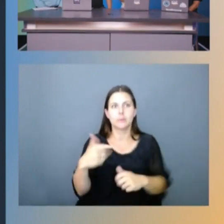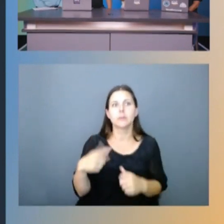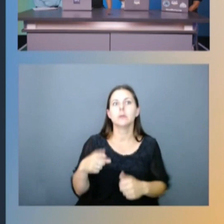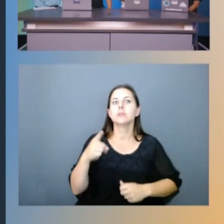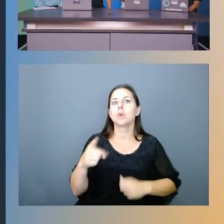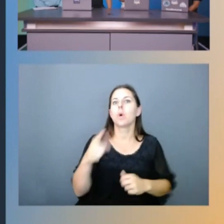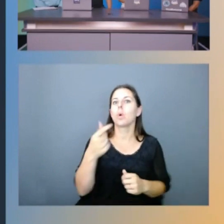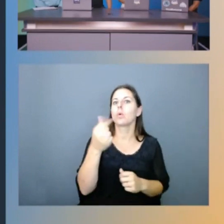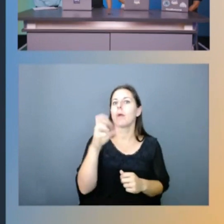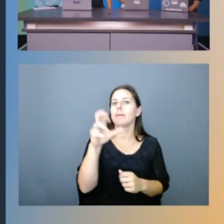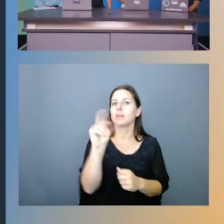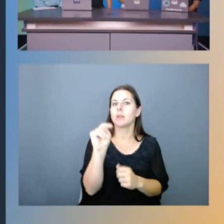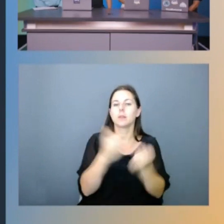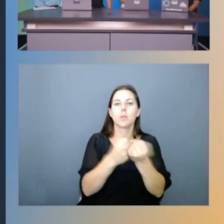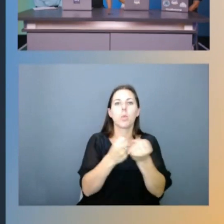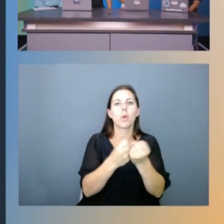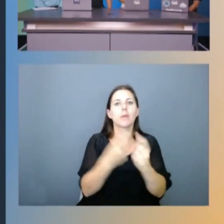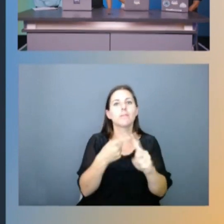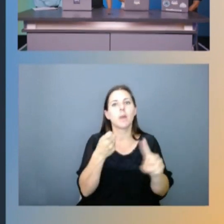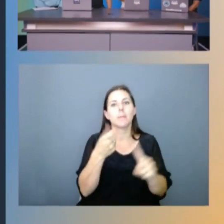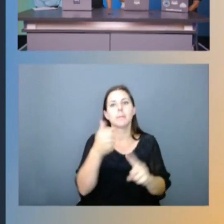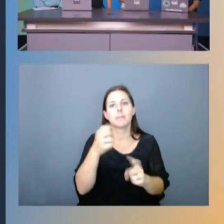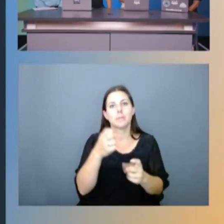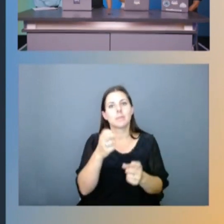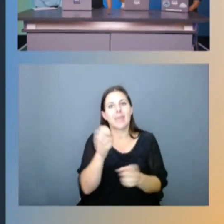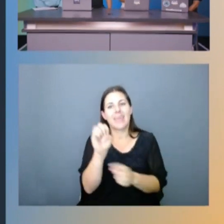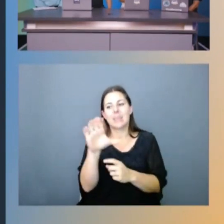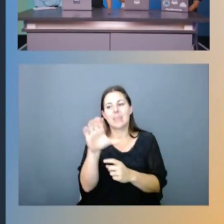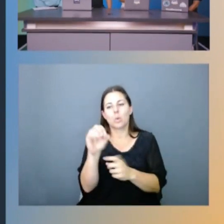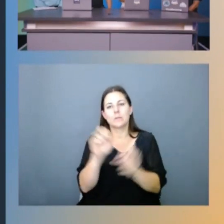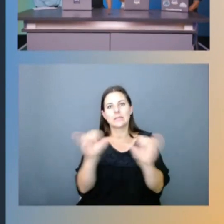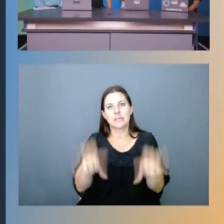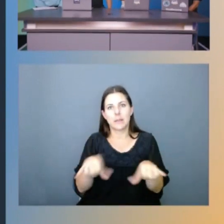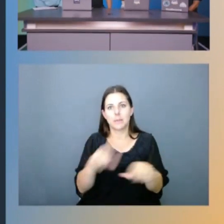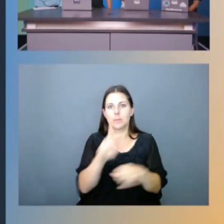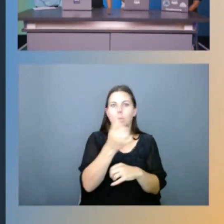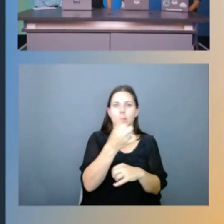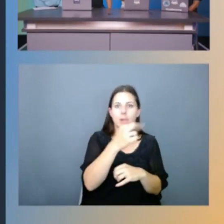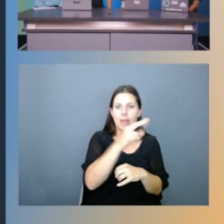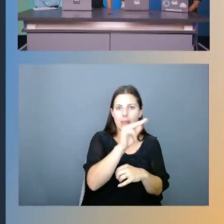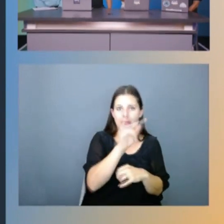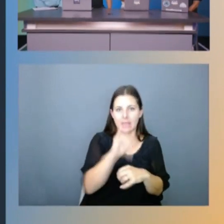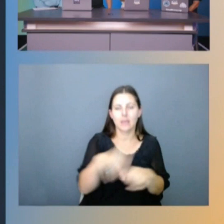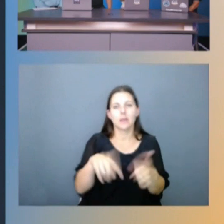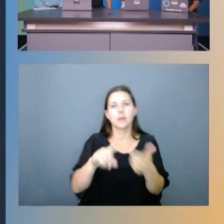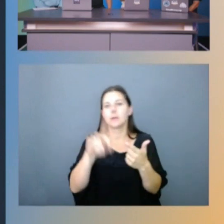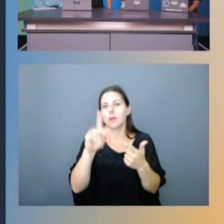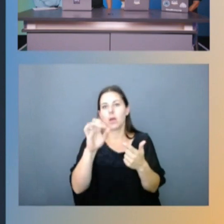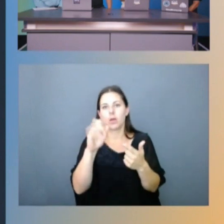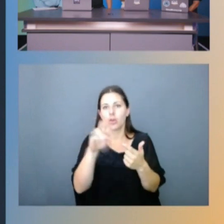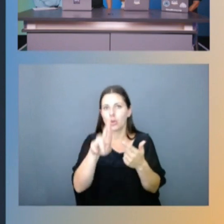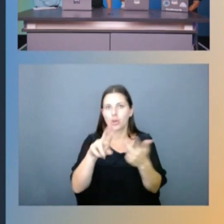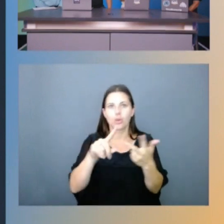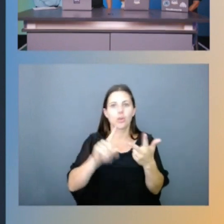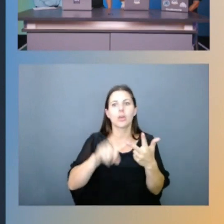the container ecosystem today, including Kubernetes, Docker, and our AWS managed offerings, ECS and EKS,